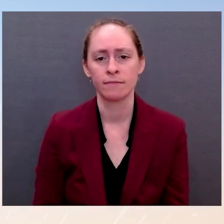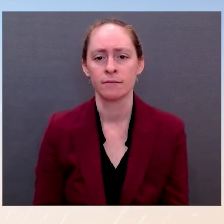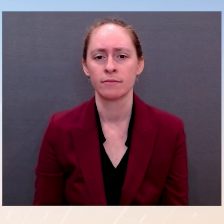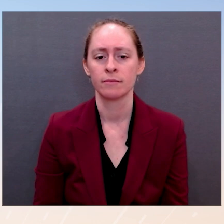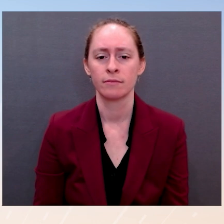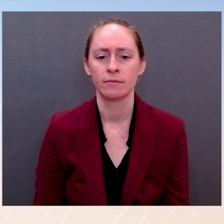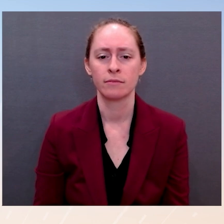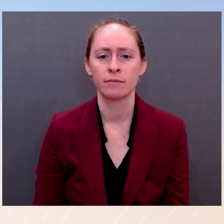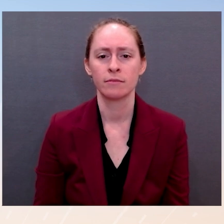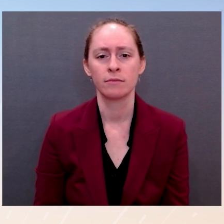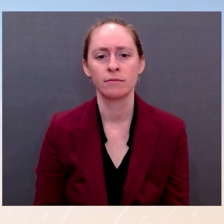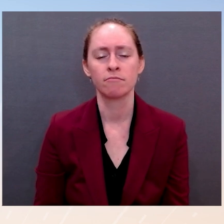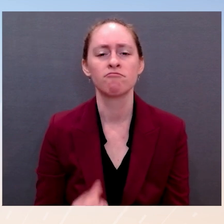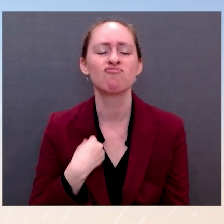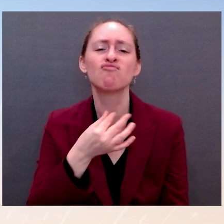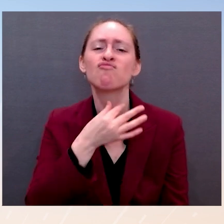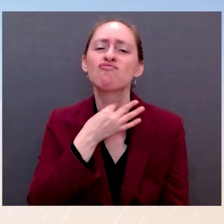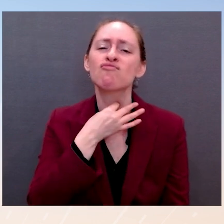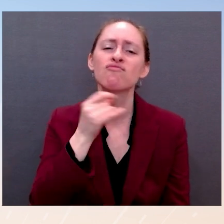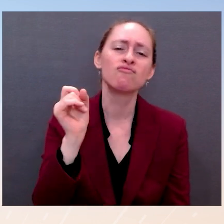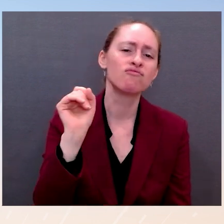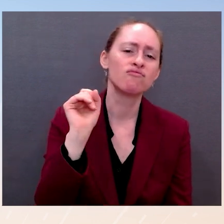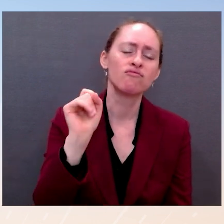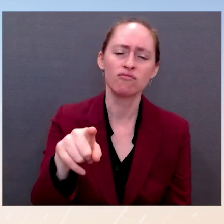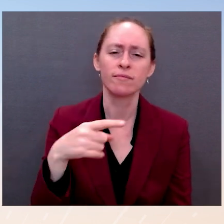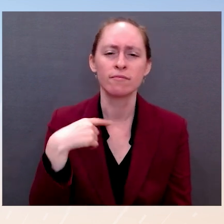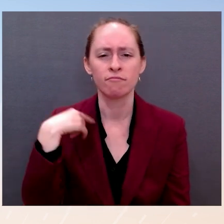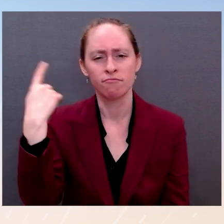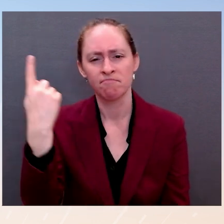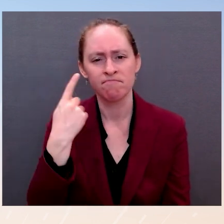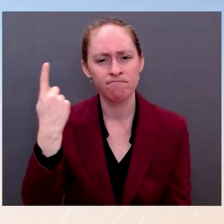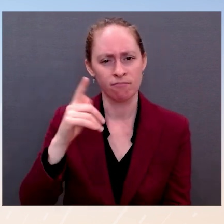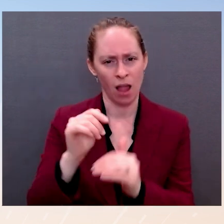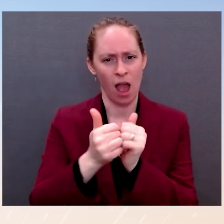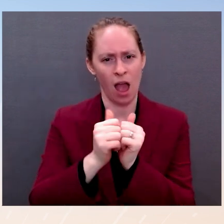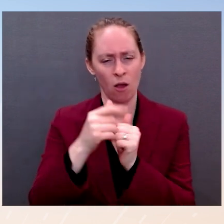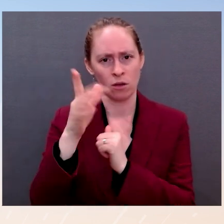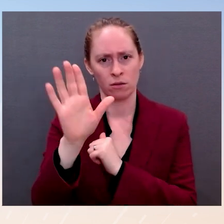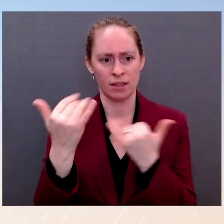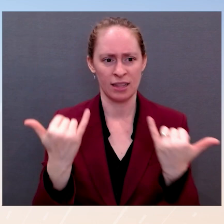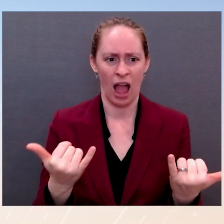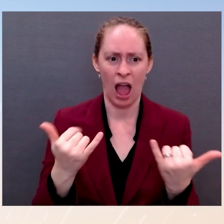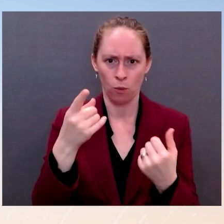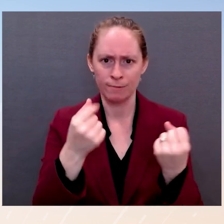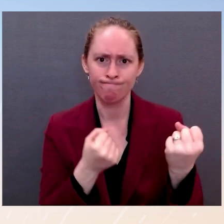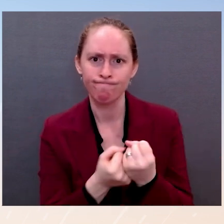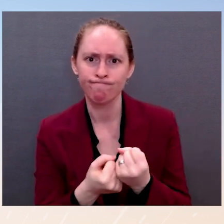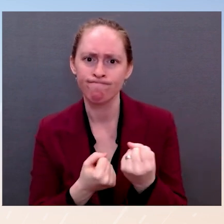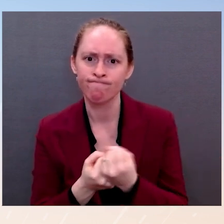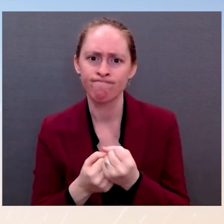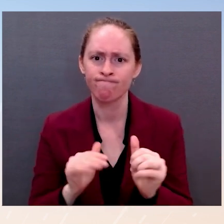and what I love to get your perspective on? You know, what ways are you using advocacy to make a difference